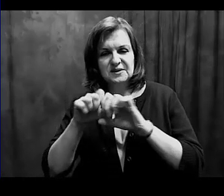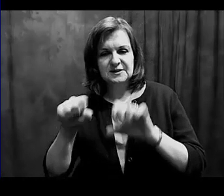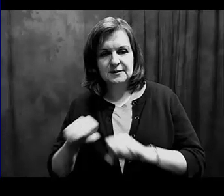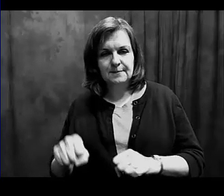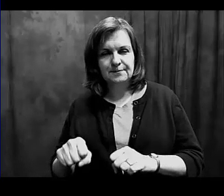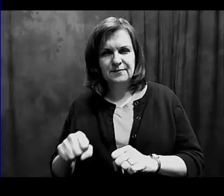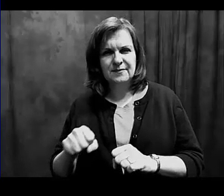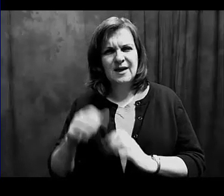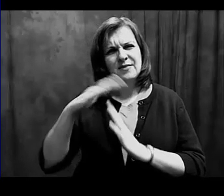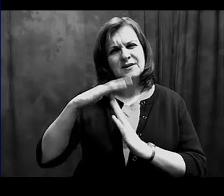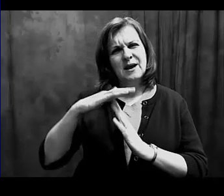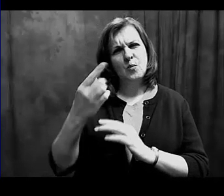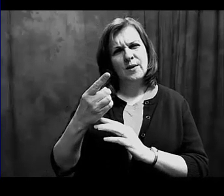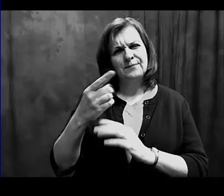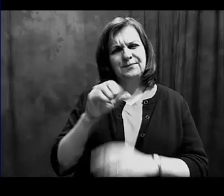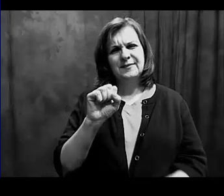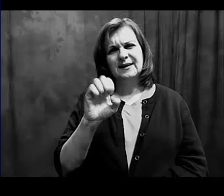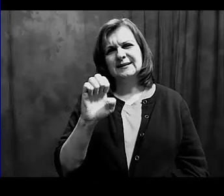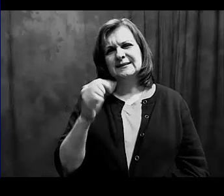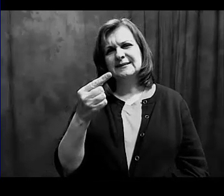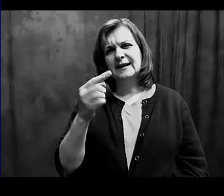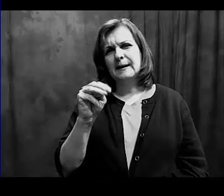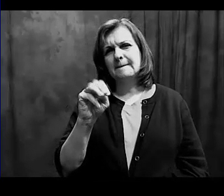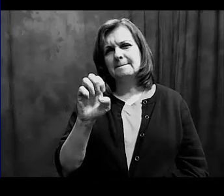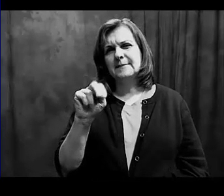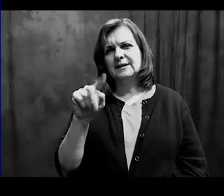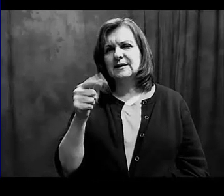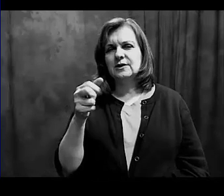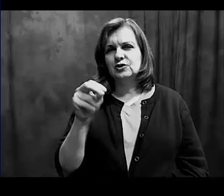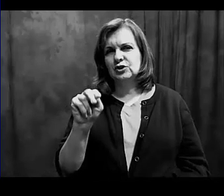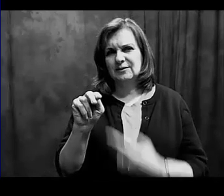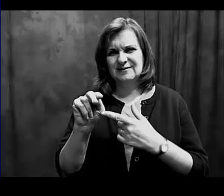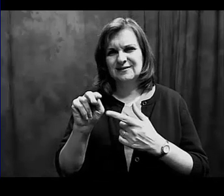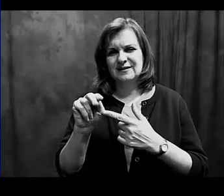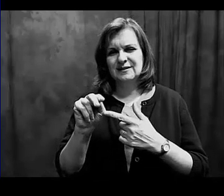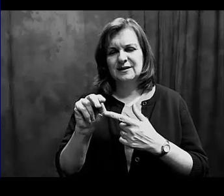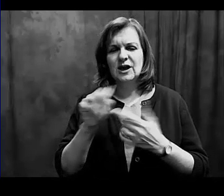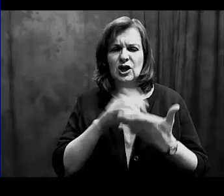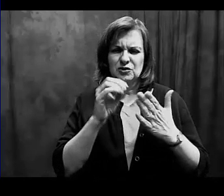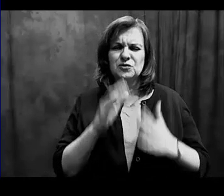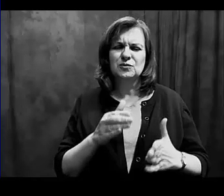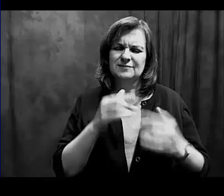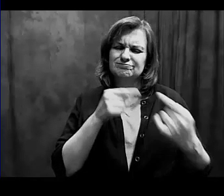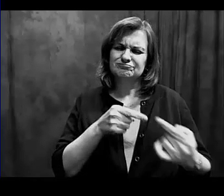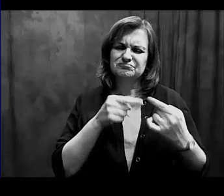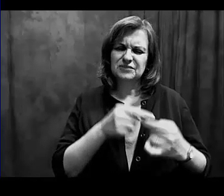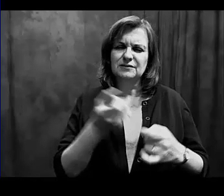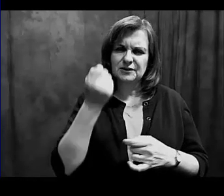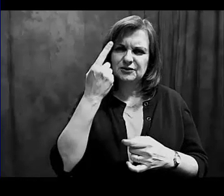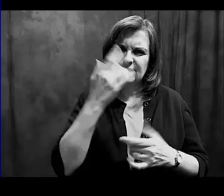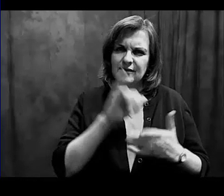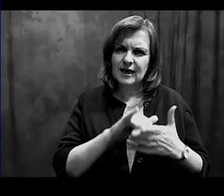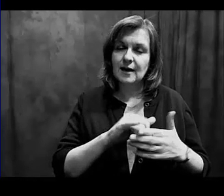and this one at the top -- the segmentation thing. This is very difficult for students to think about